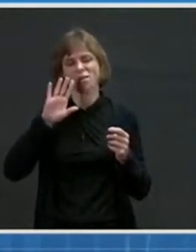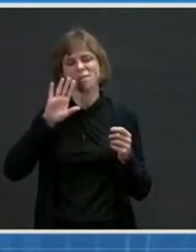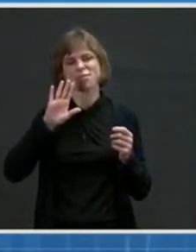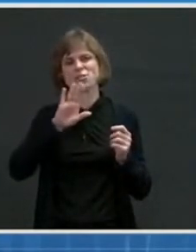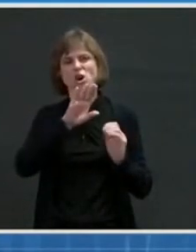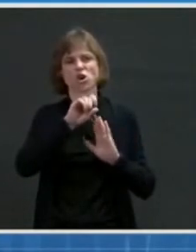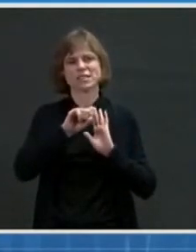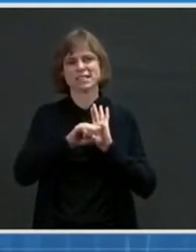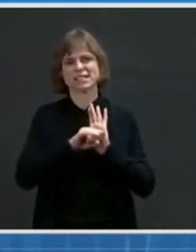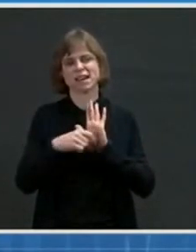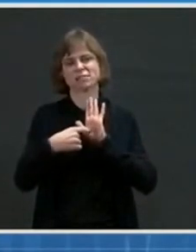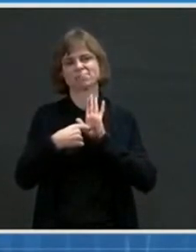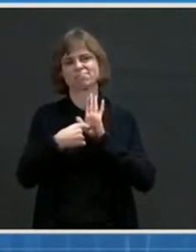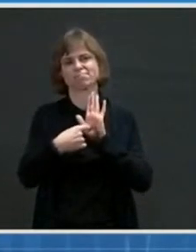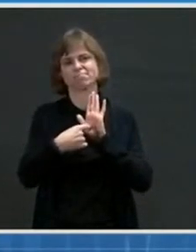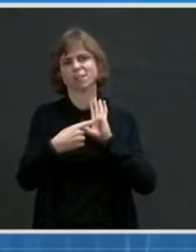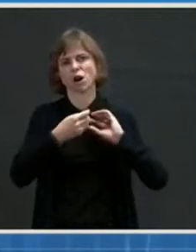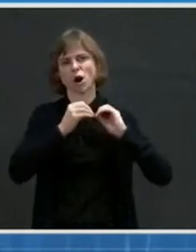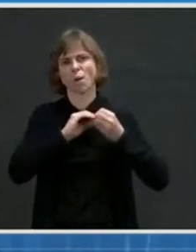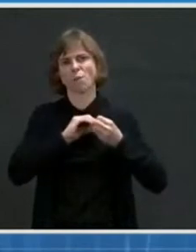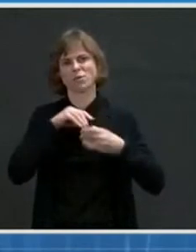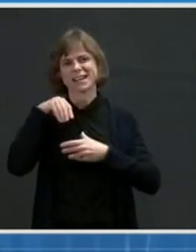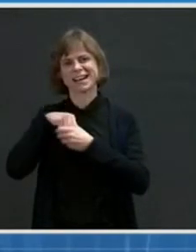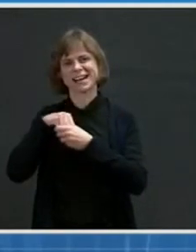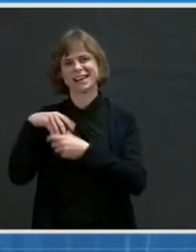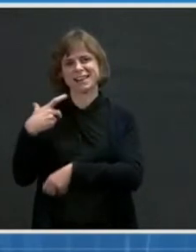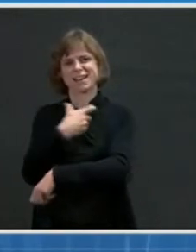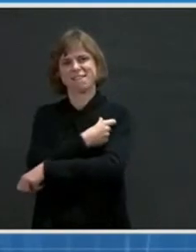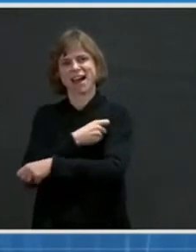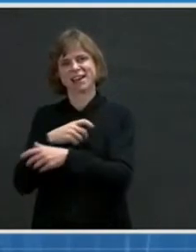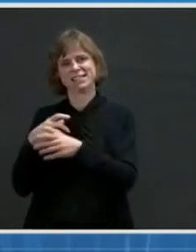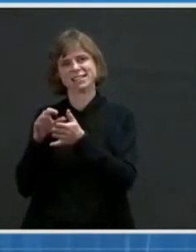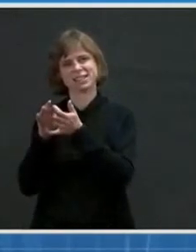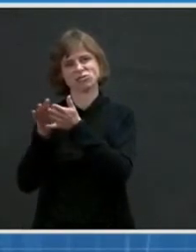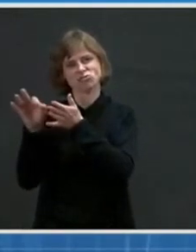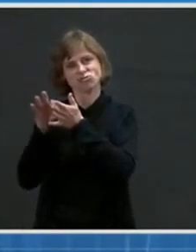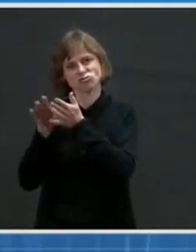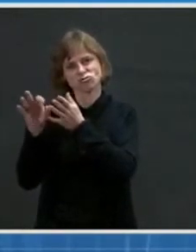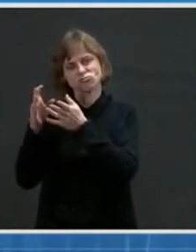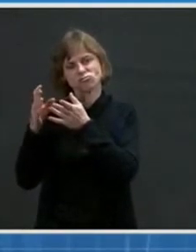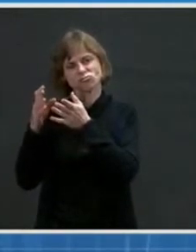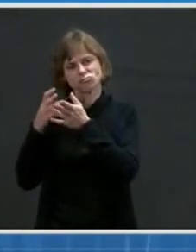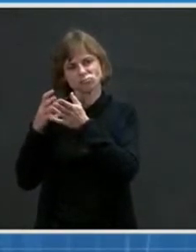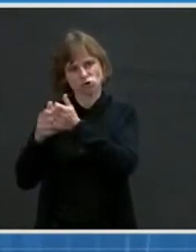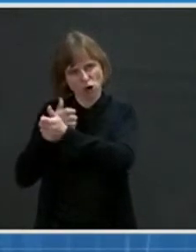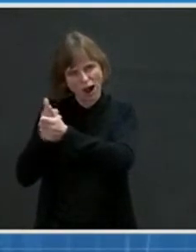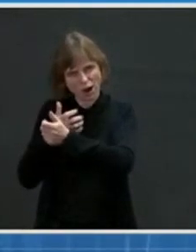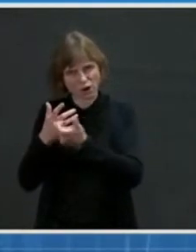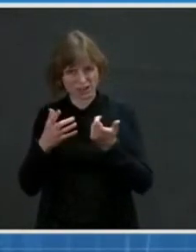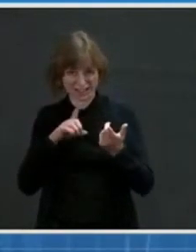OF WEEKS WERE DISSATISFIED WITH HOW THEIR STATE WAS BEING REFLECTED IN THAT VACCINE TRACKER.